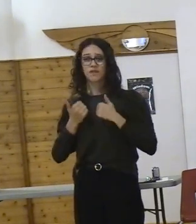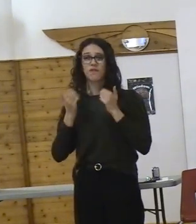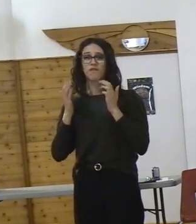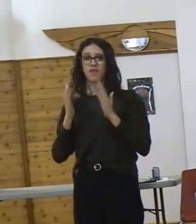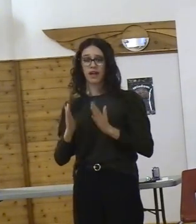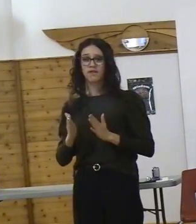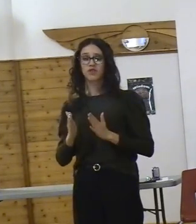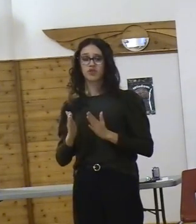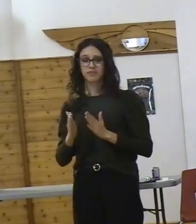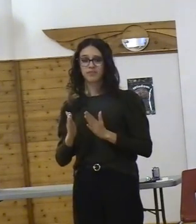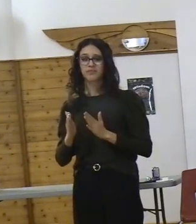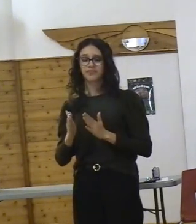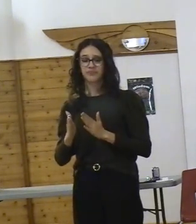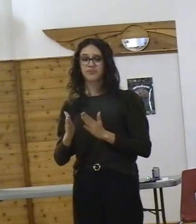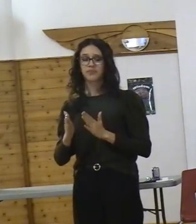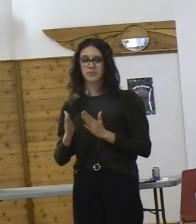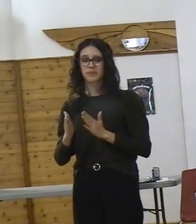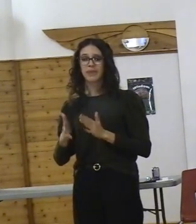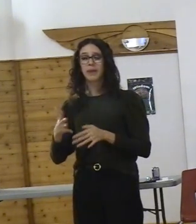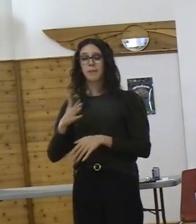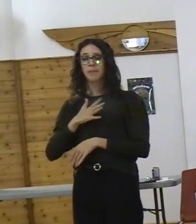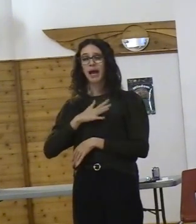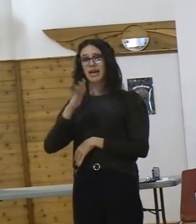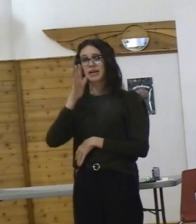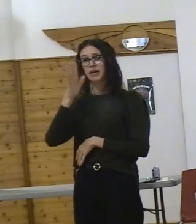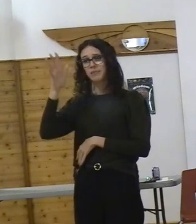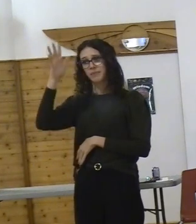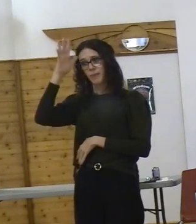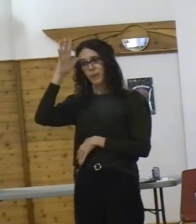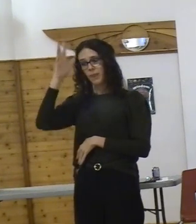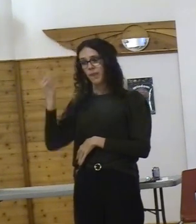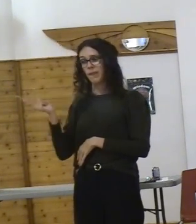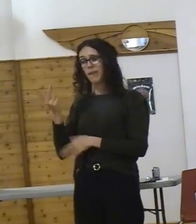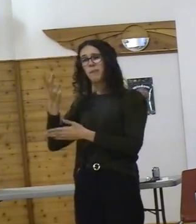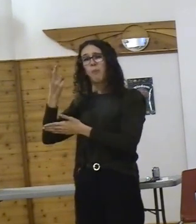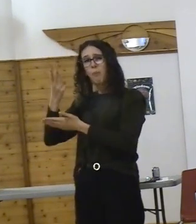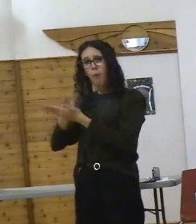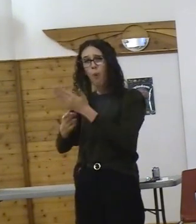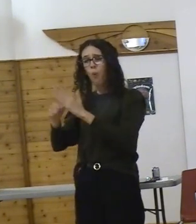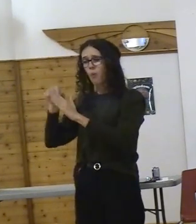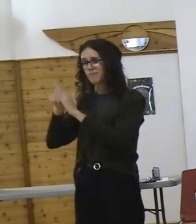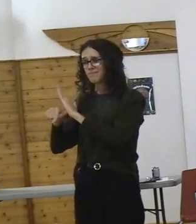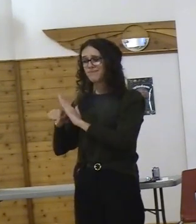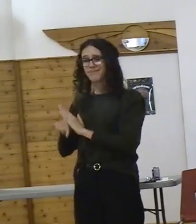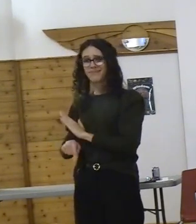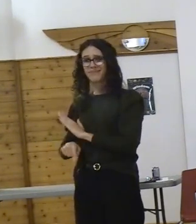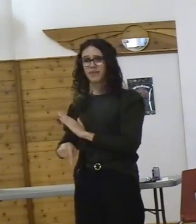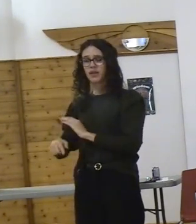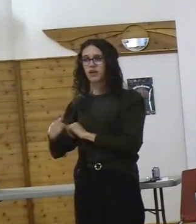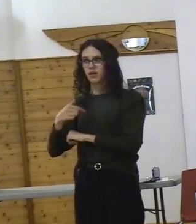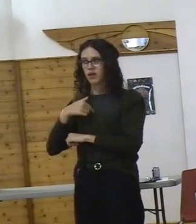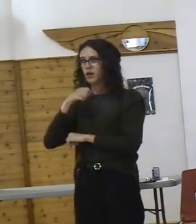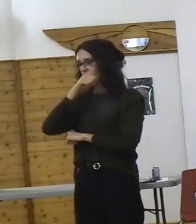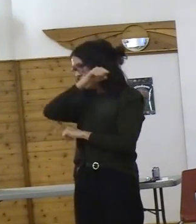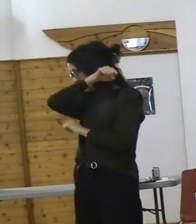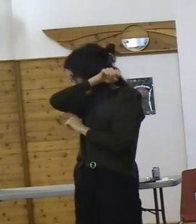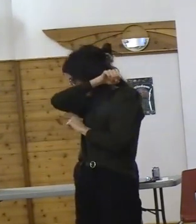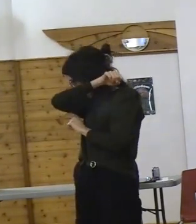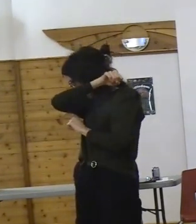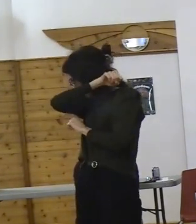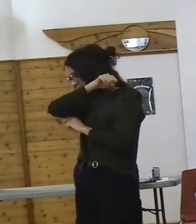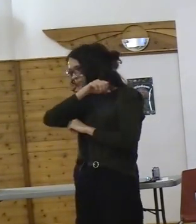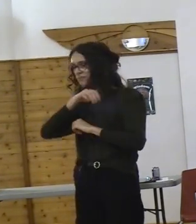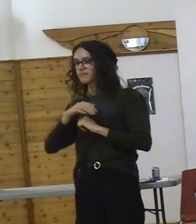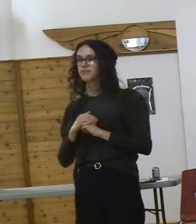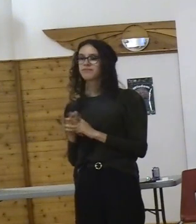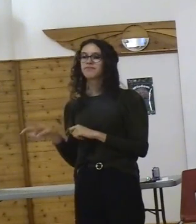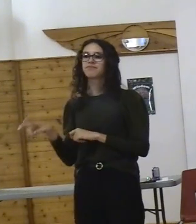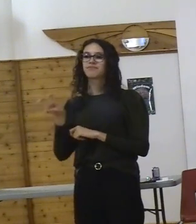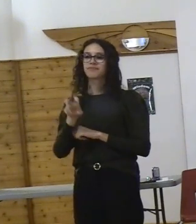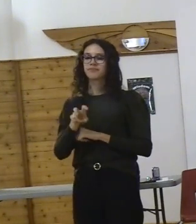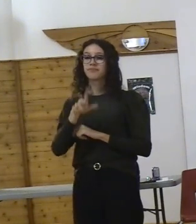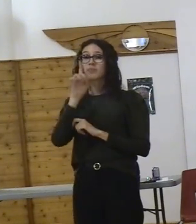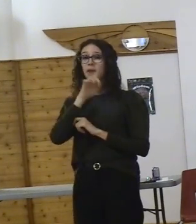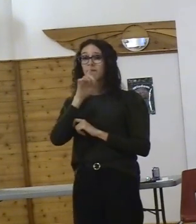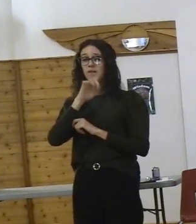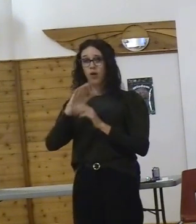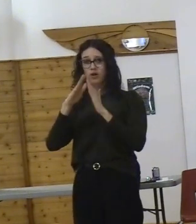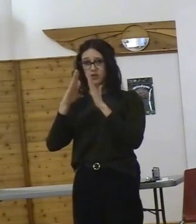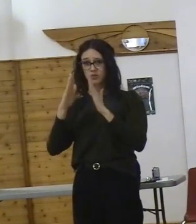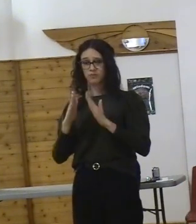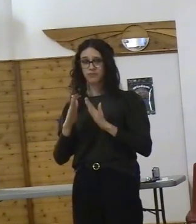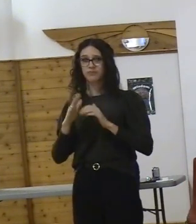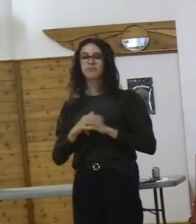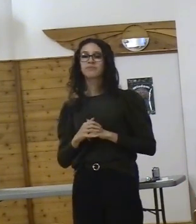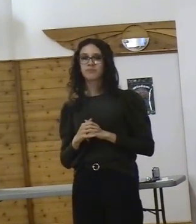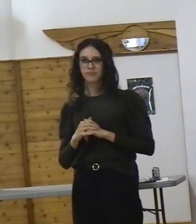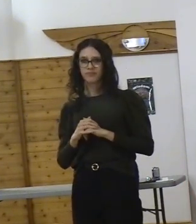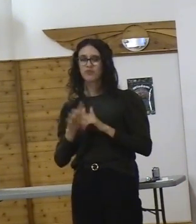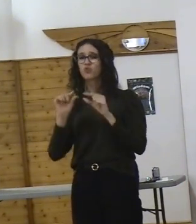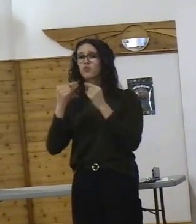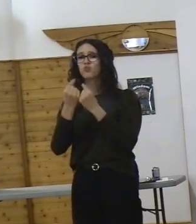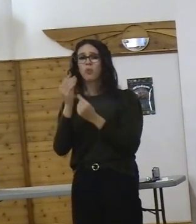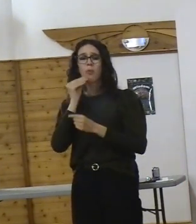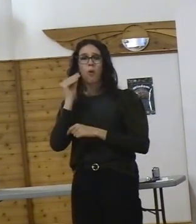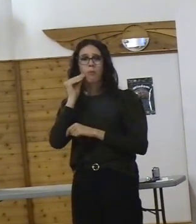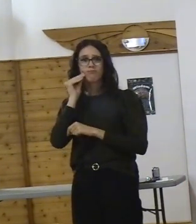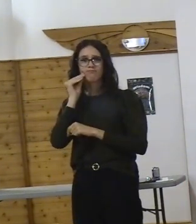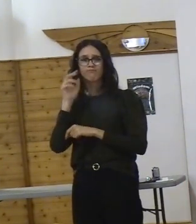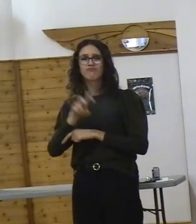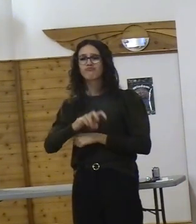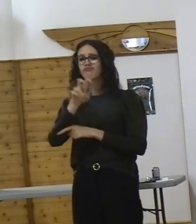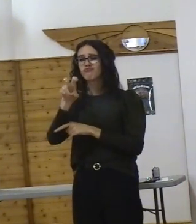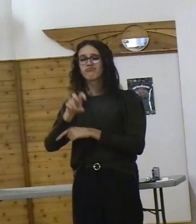And when my parents were both murdered, I was in foster homes, foster homes, group homes.